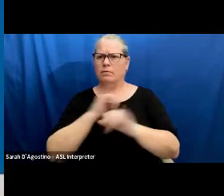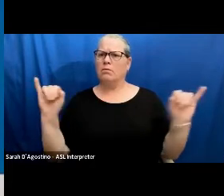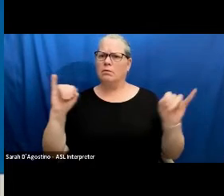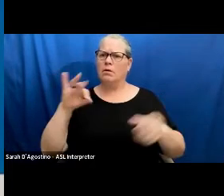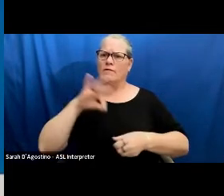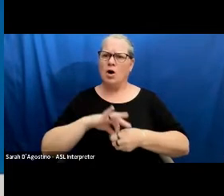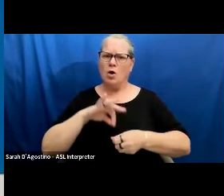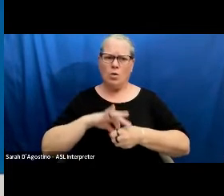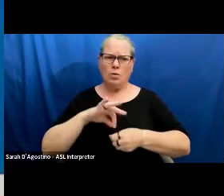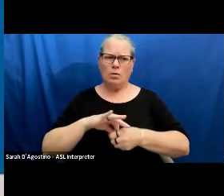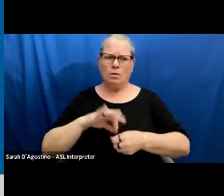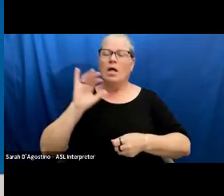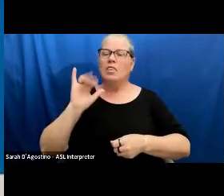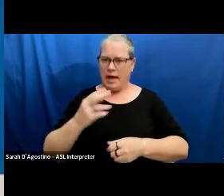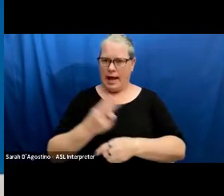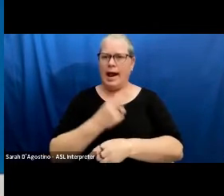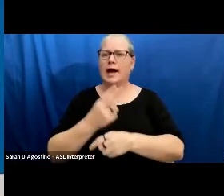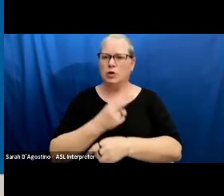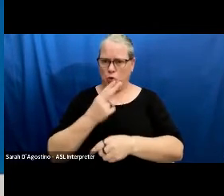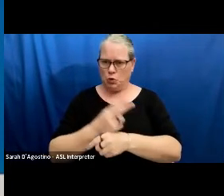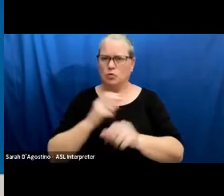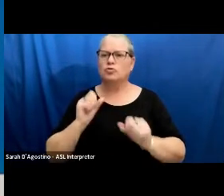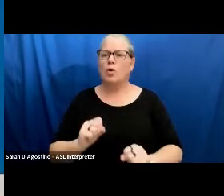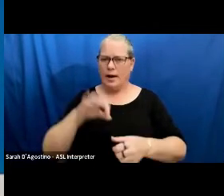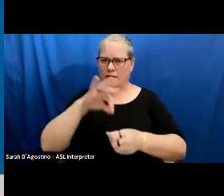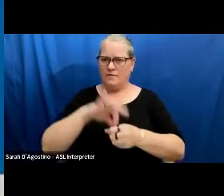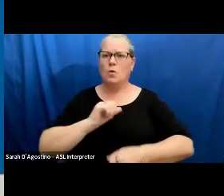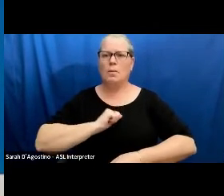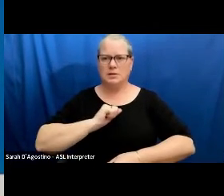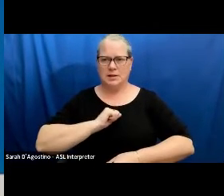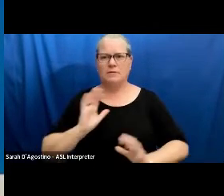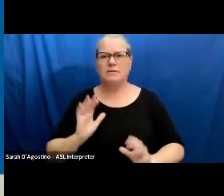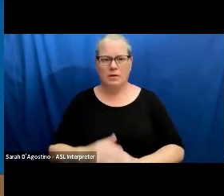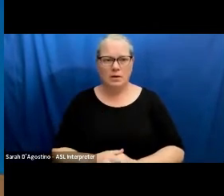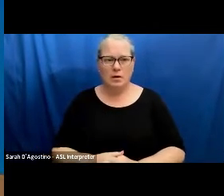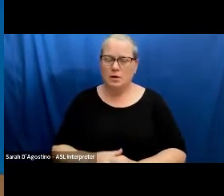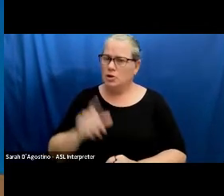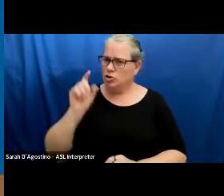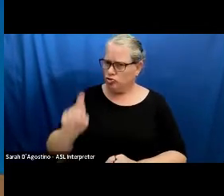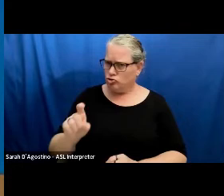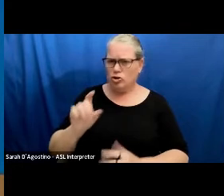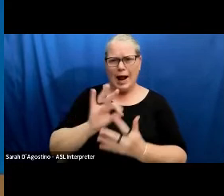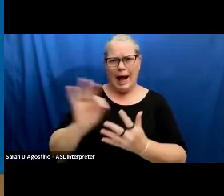my vote myself a person should have the option of doing that through audio by hearing it or